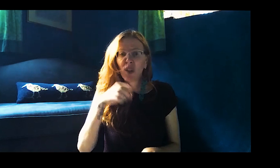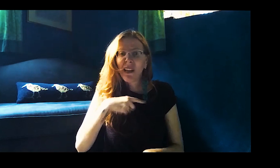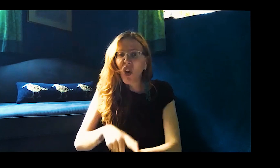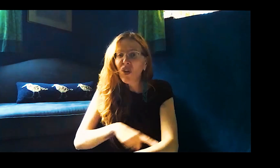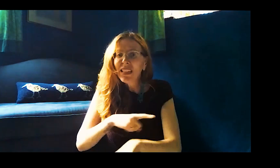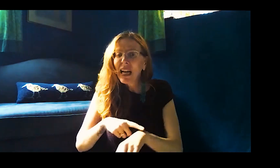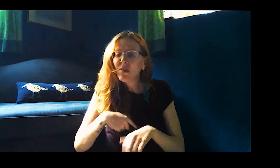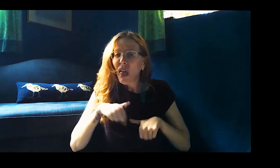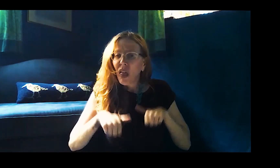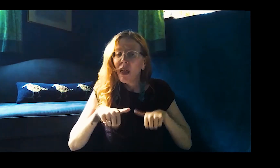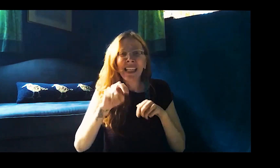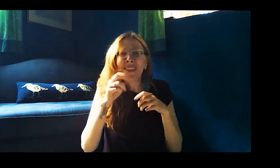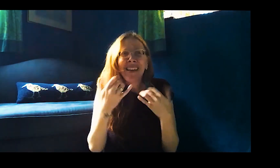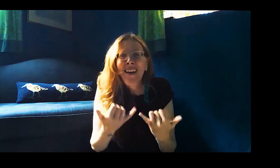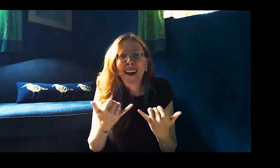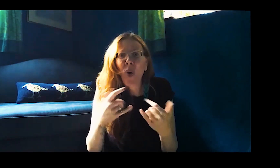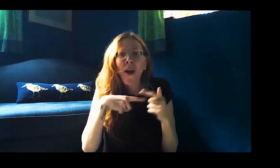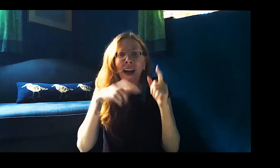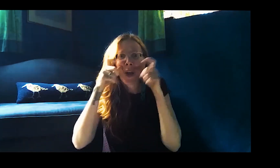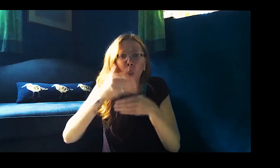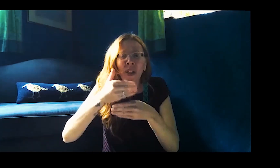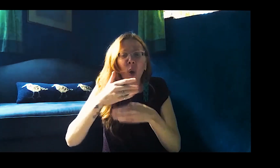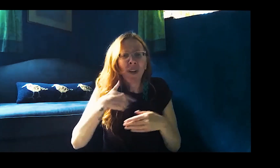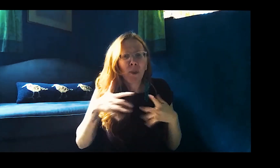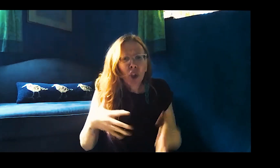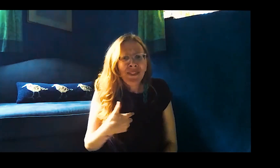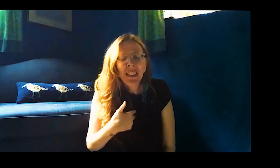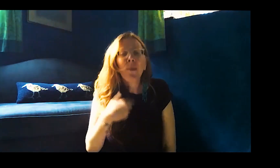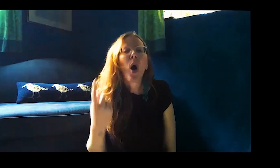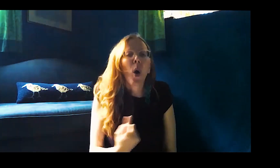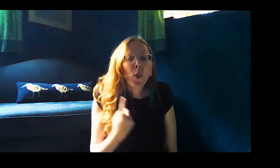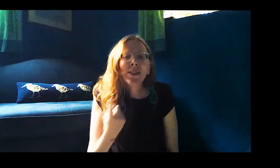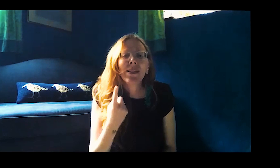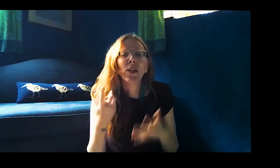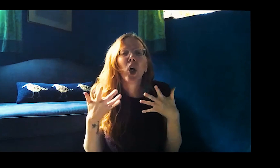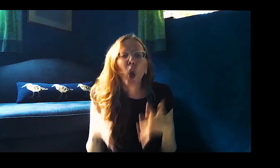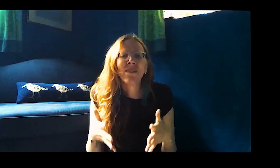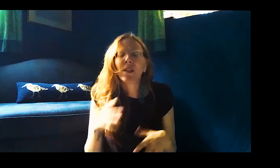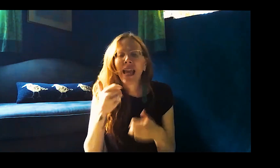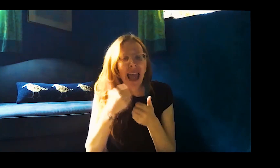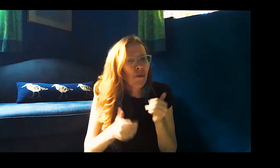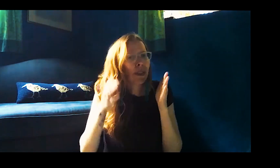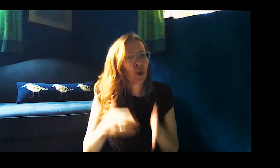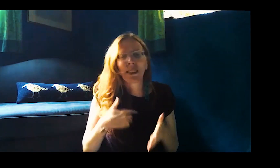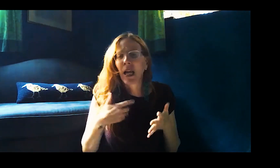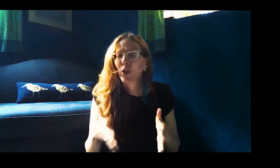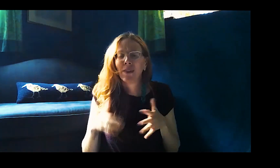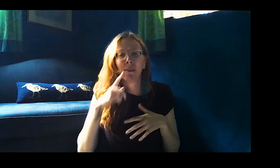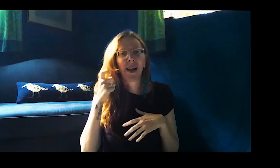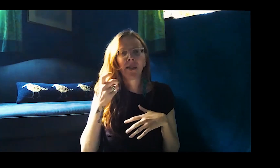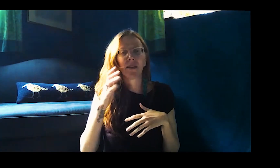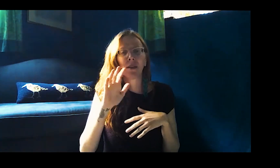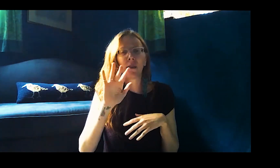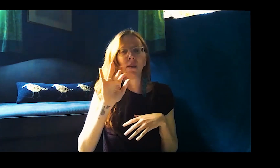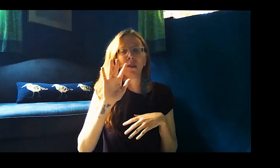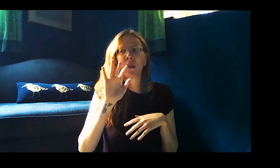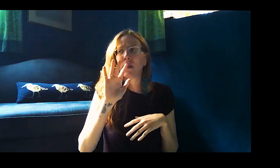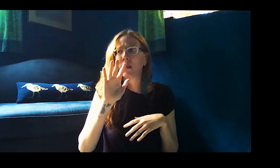I mean, I'm still nervous. I am always nervous. Every person, every session.